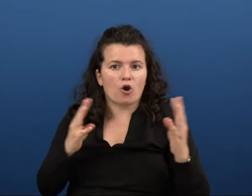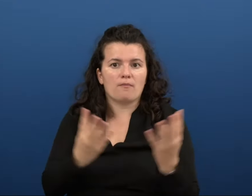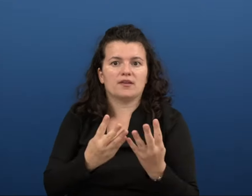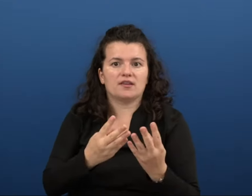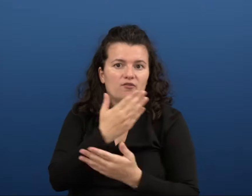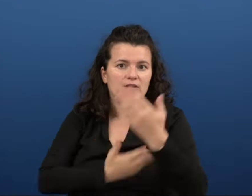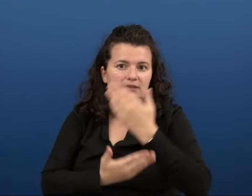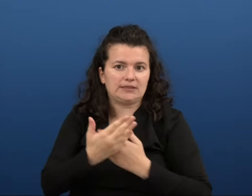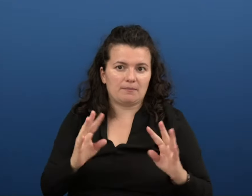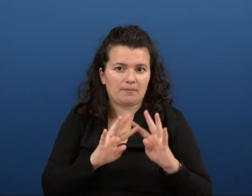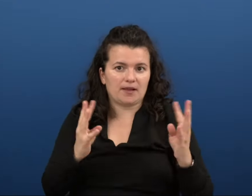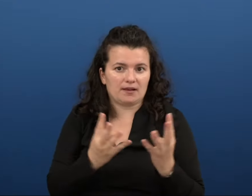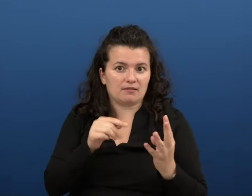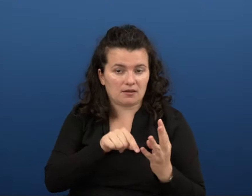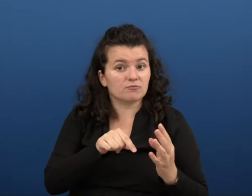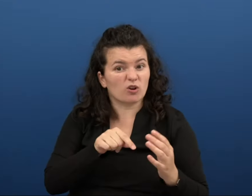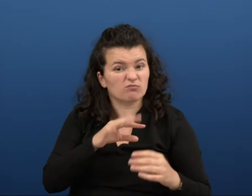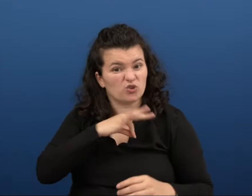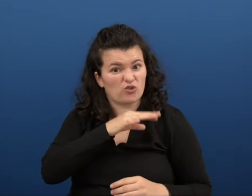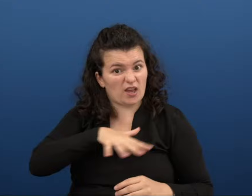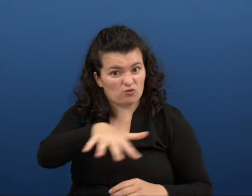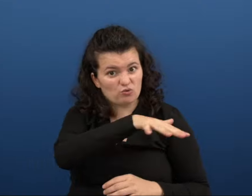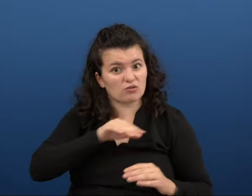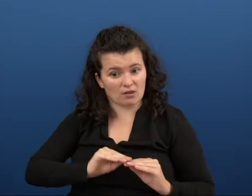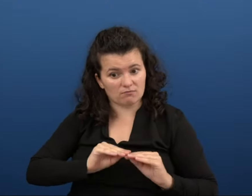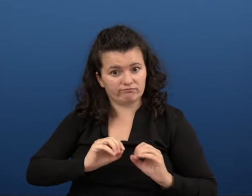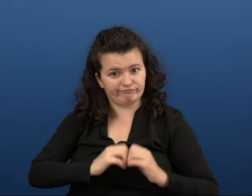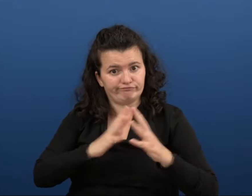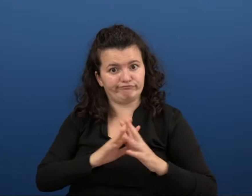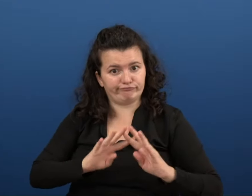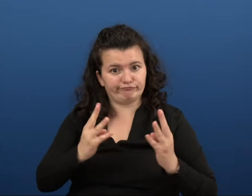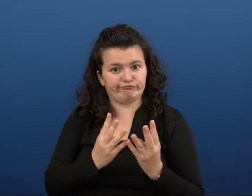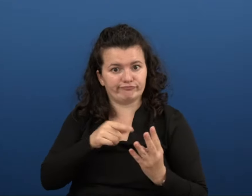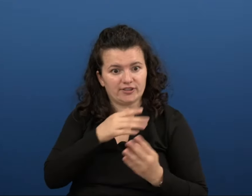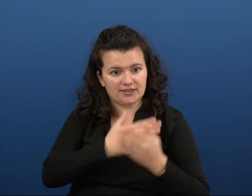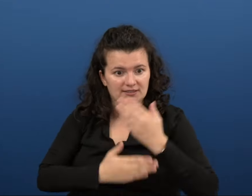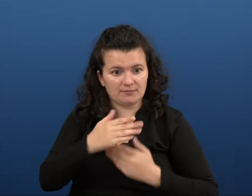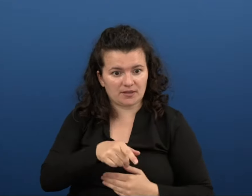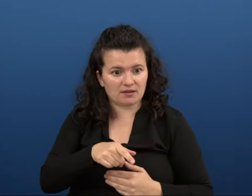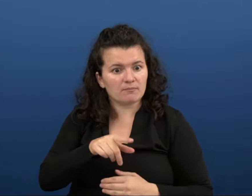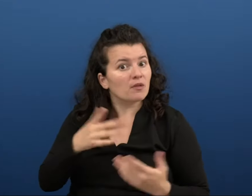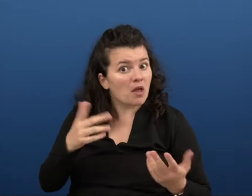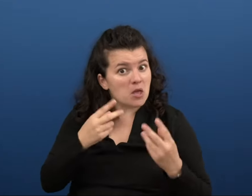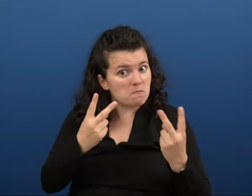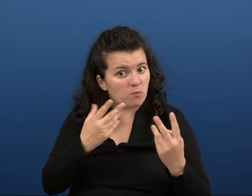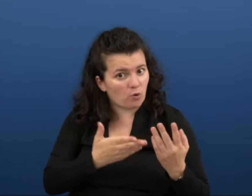16:32:25 Why is this important, I think, we you know they normally say nothing for us